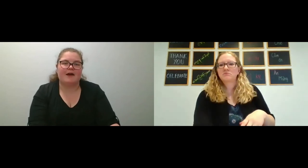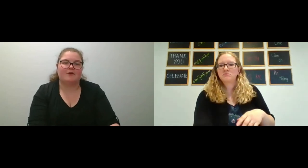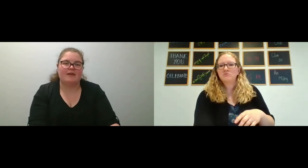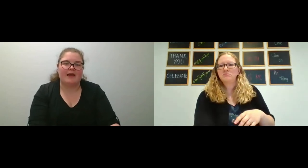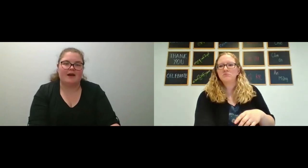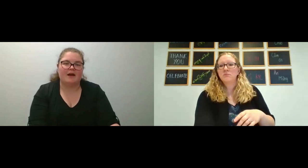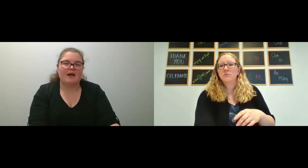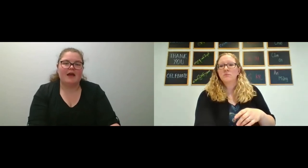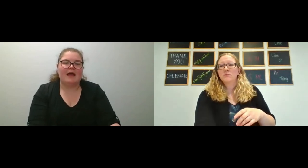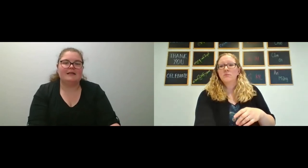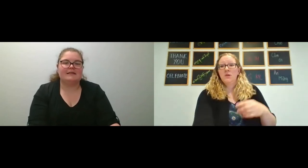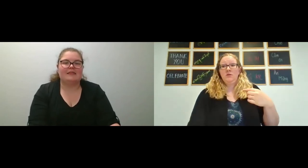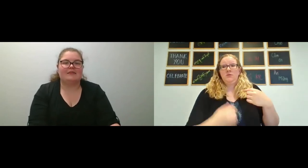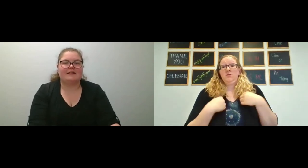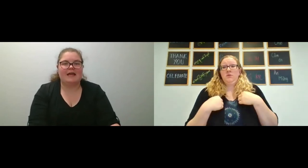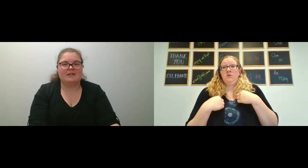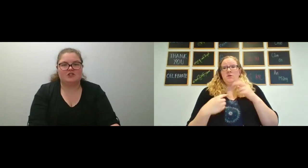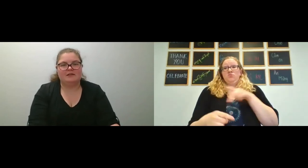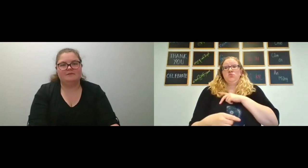that you're there and to get their attention.